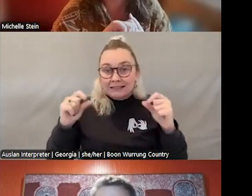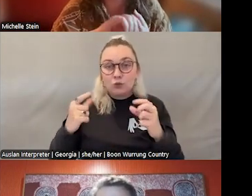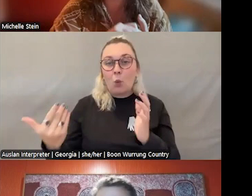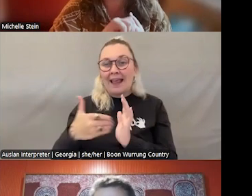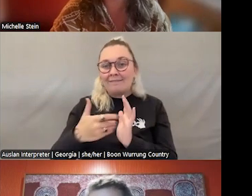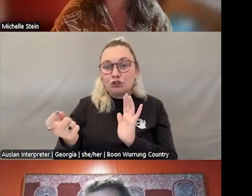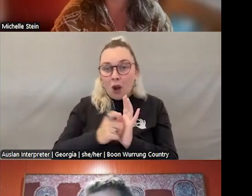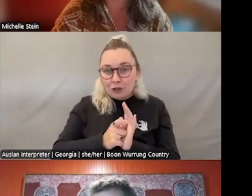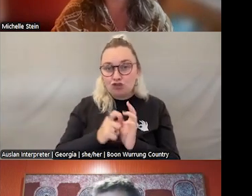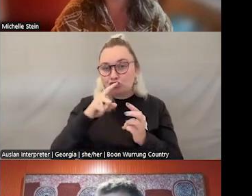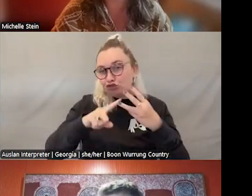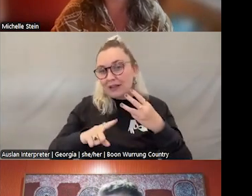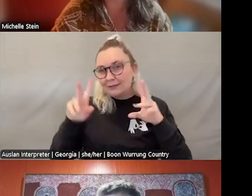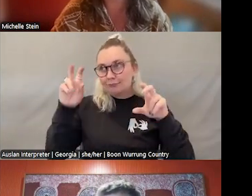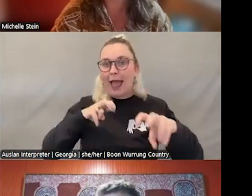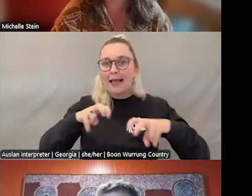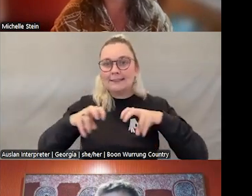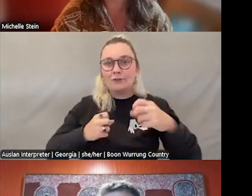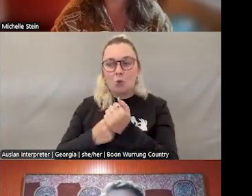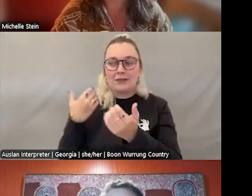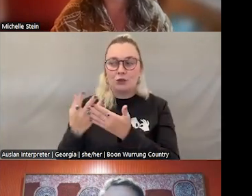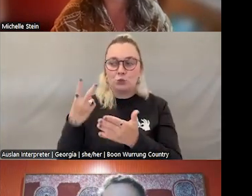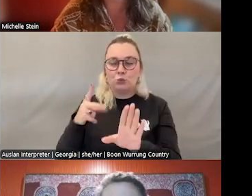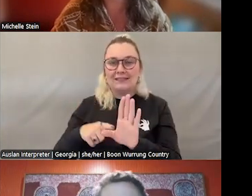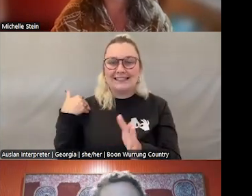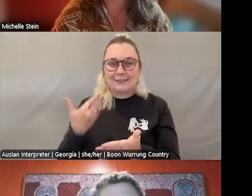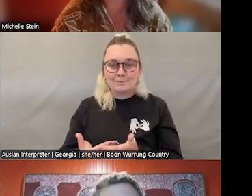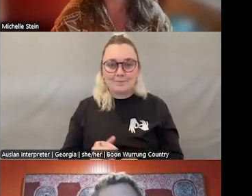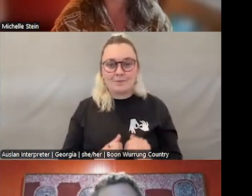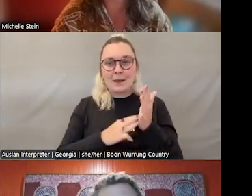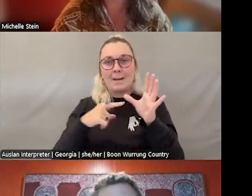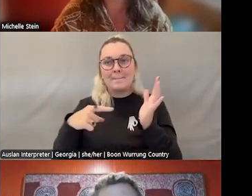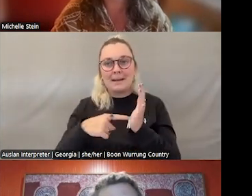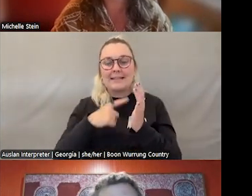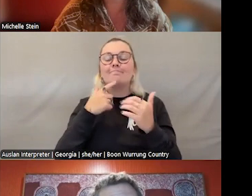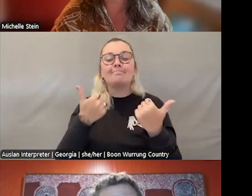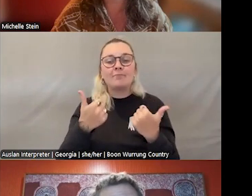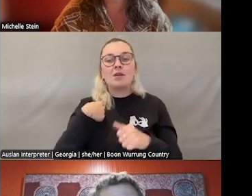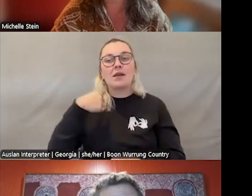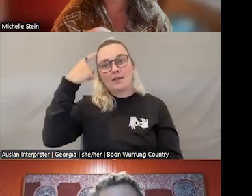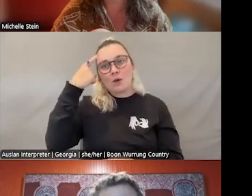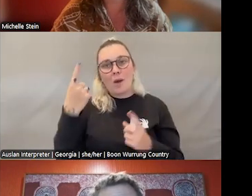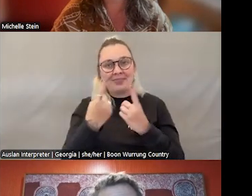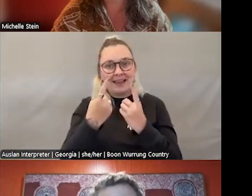But for me as an active supporter. >> One of the things I would like to speak